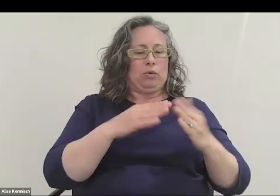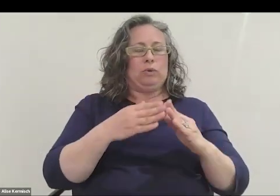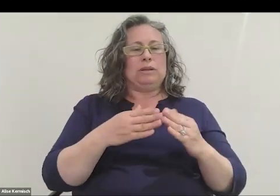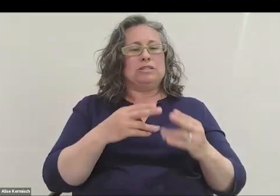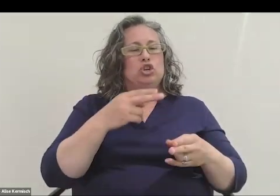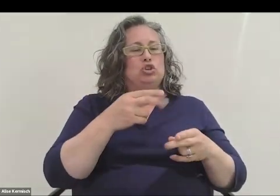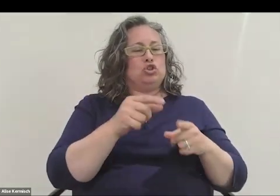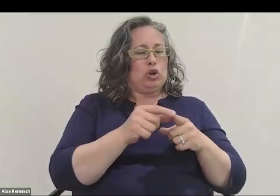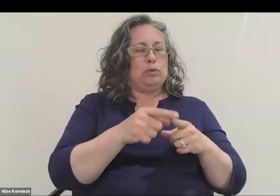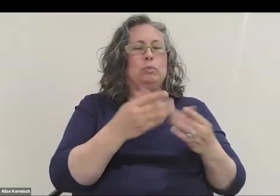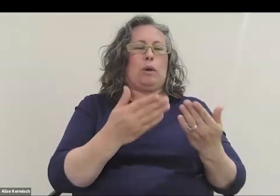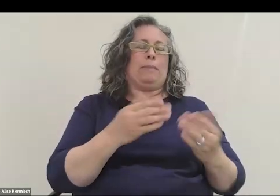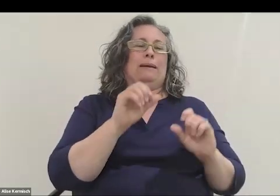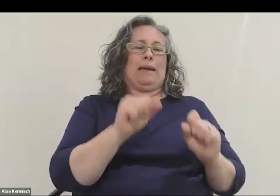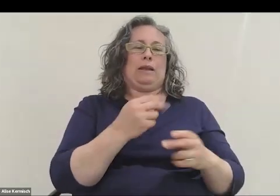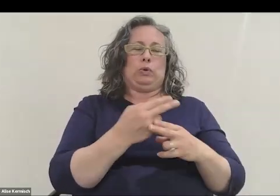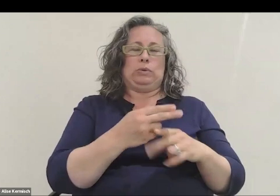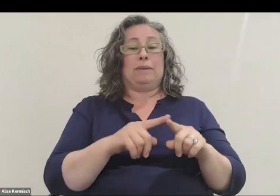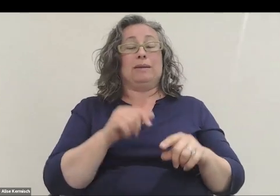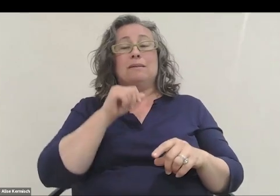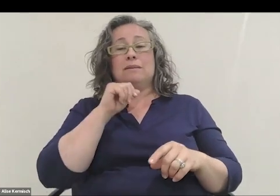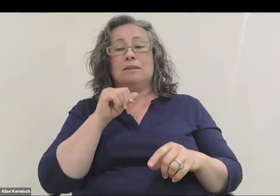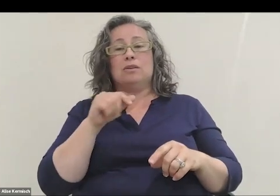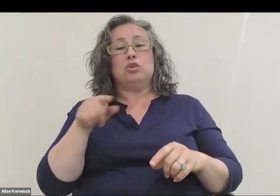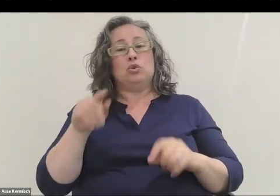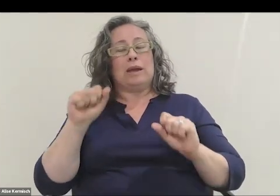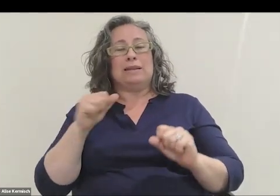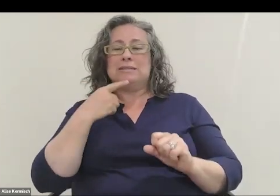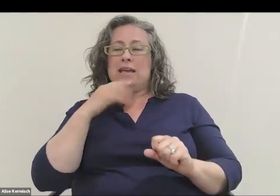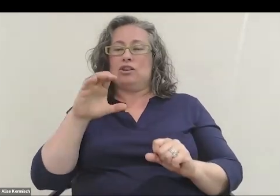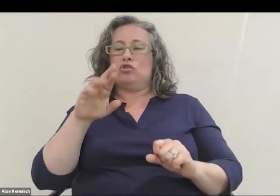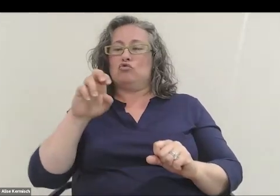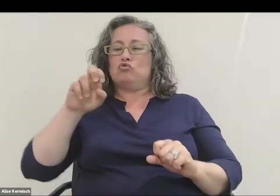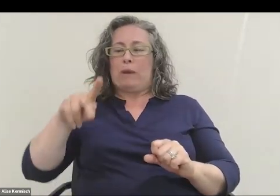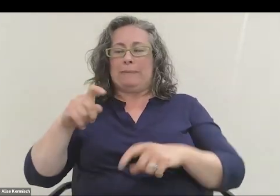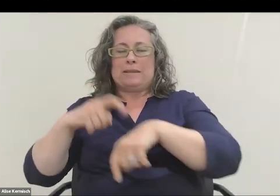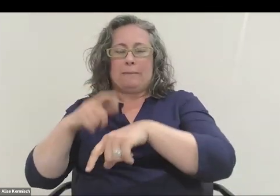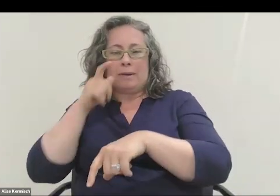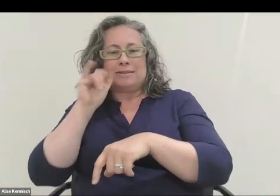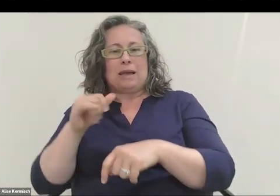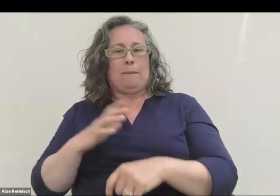it's a term you can probably use and if you're not in the community, you can say Crip time because that's a proper noun situation.